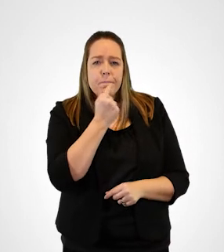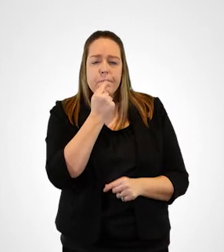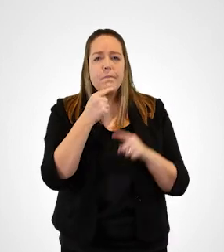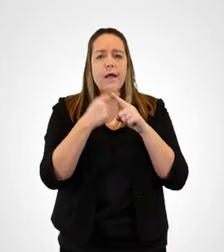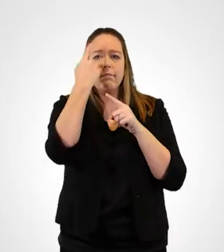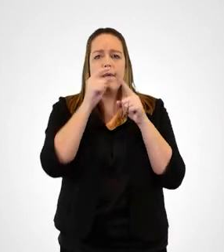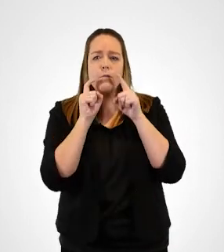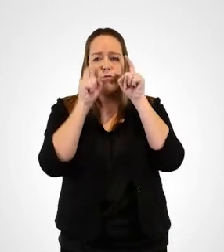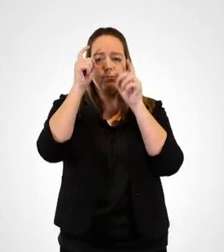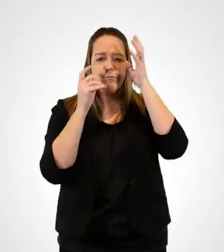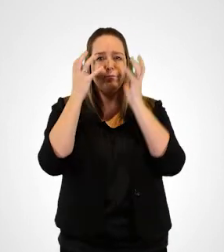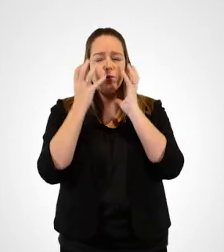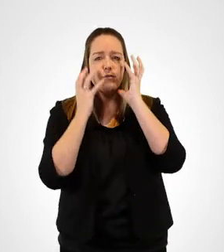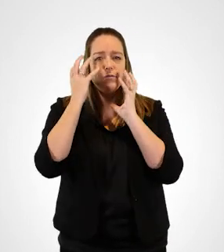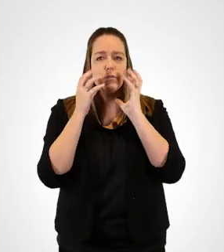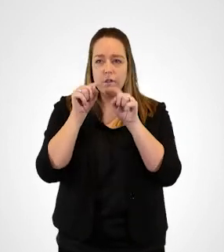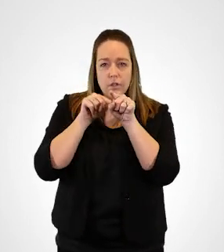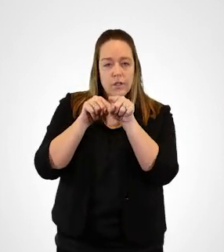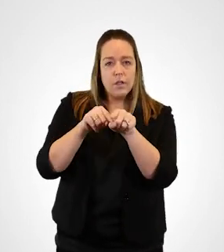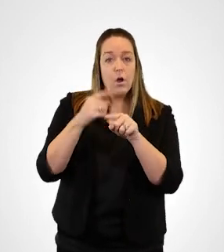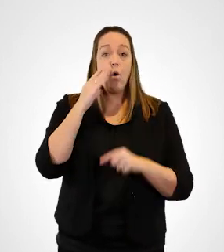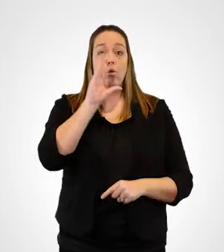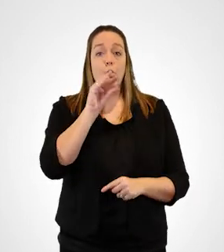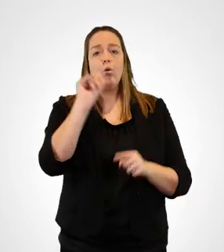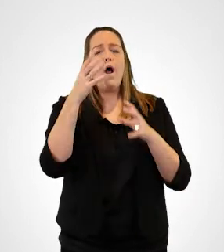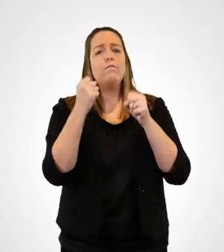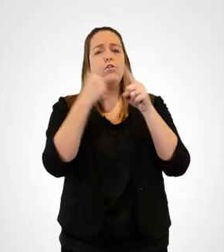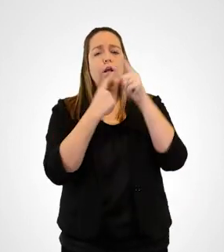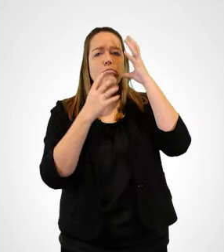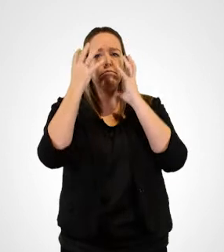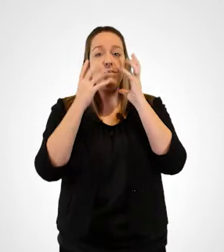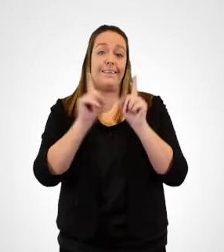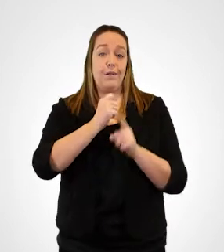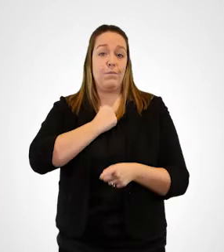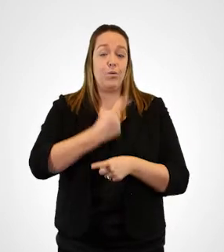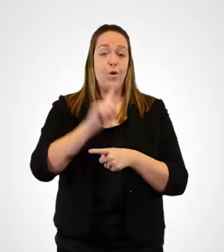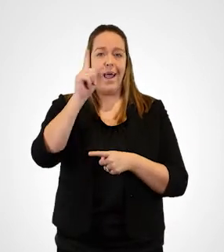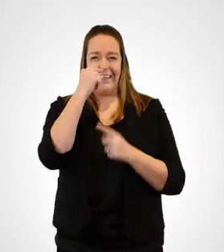and the movements of the part of the face that alter when you're talking just as I'm doing now